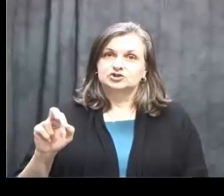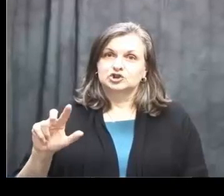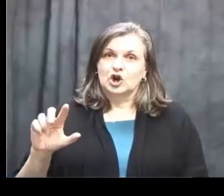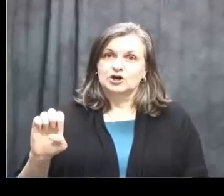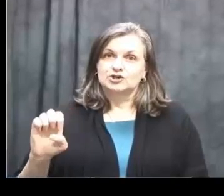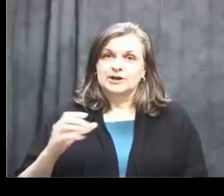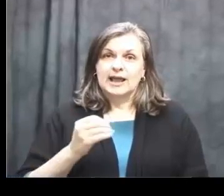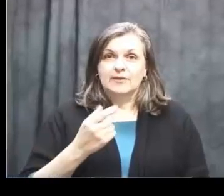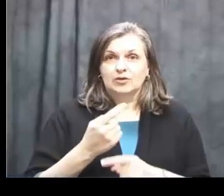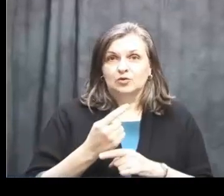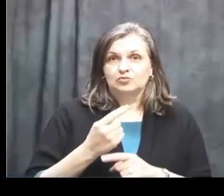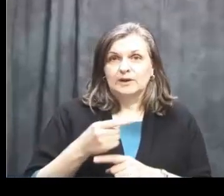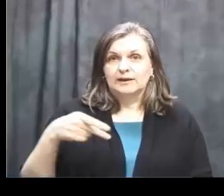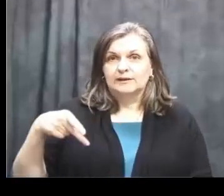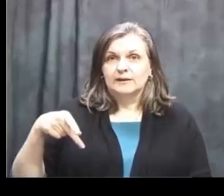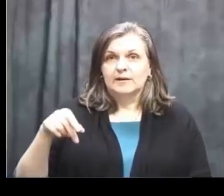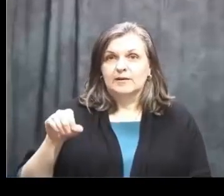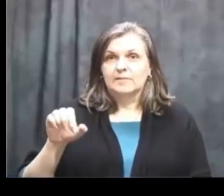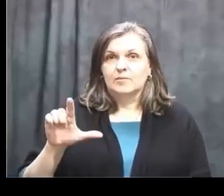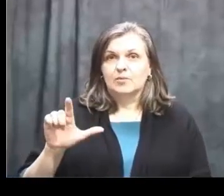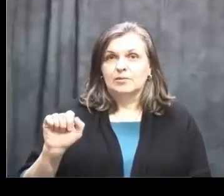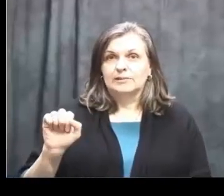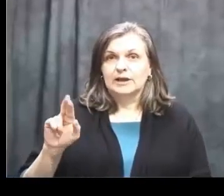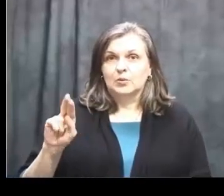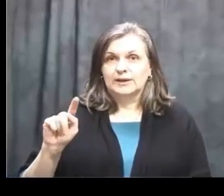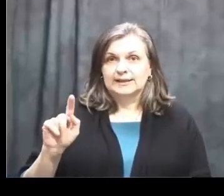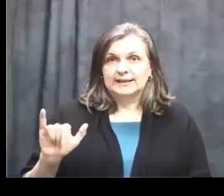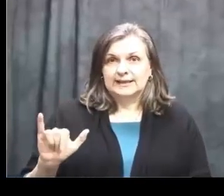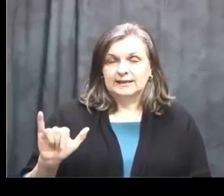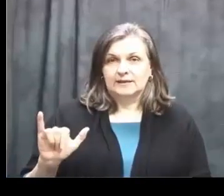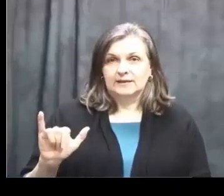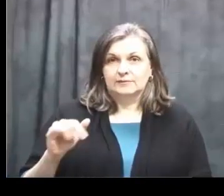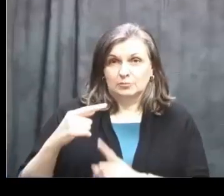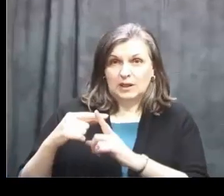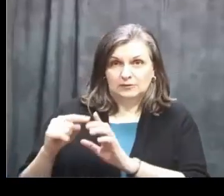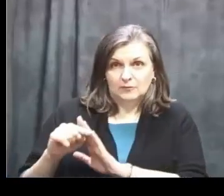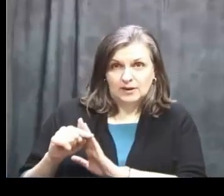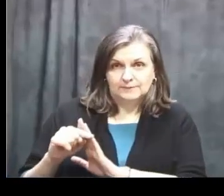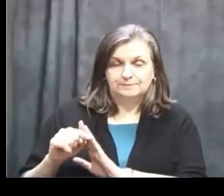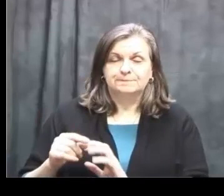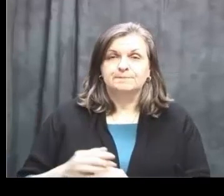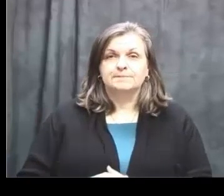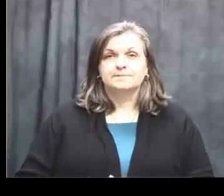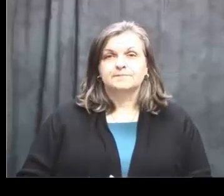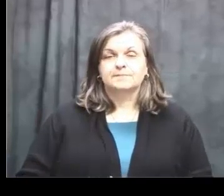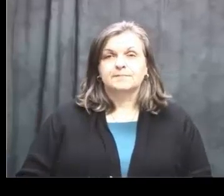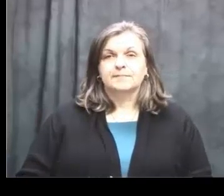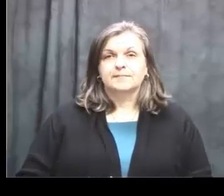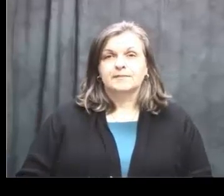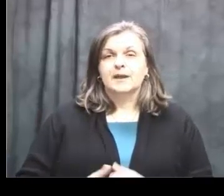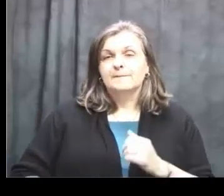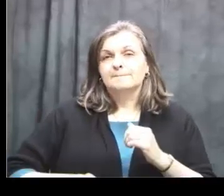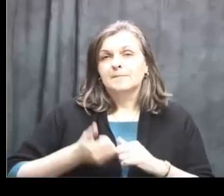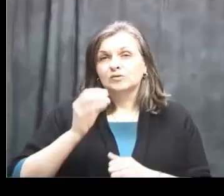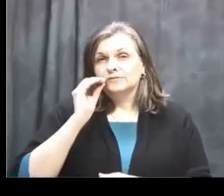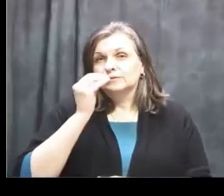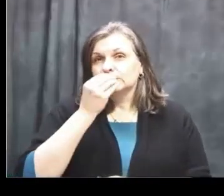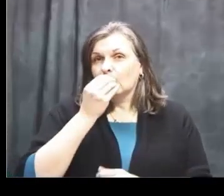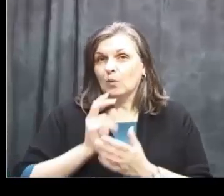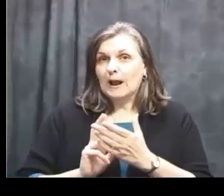and polarity to be able to be moved along with the water in most angiosperms or flowering plants